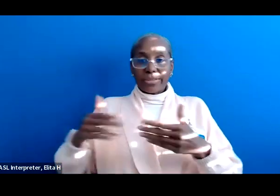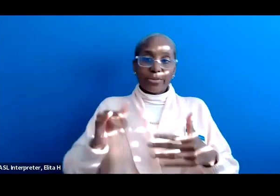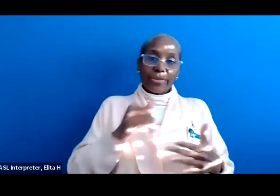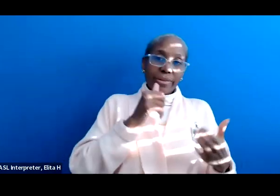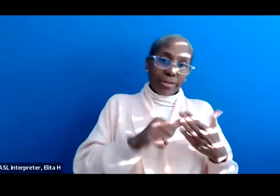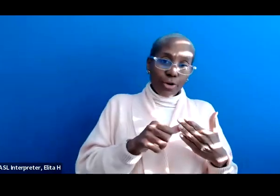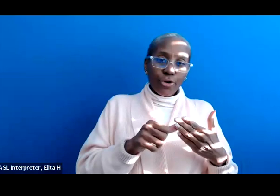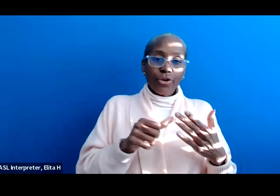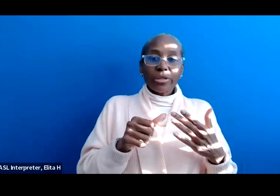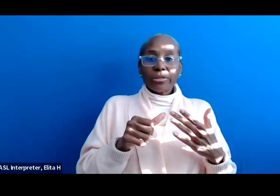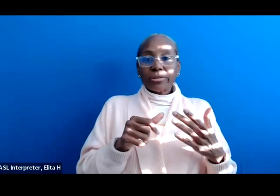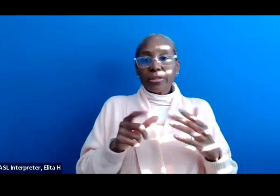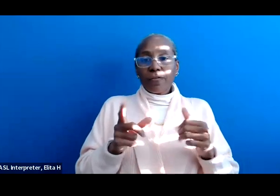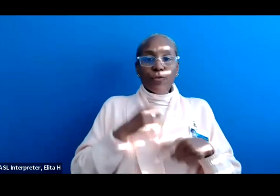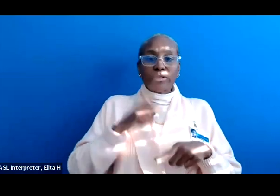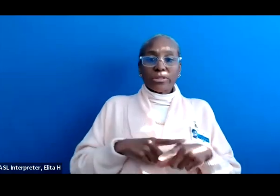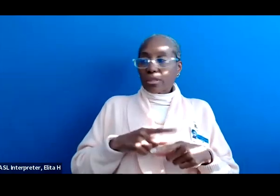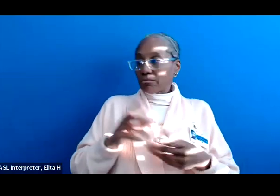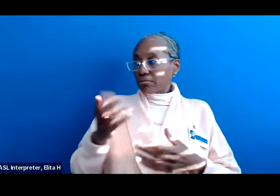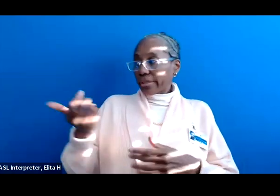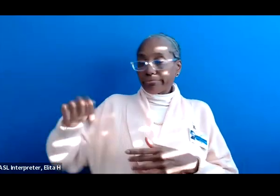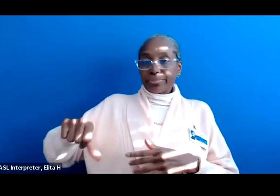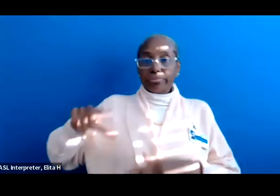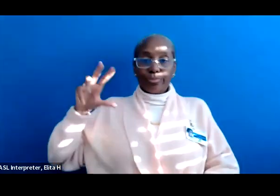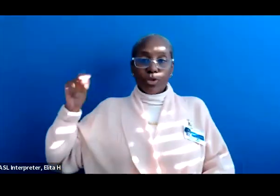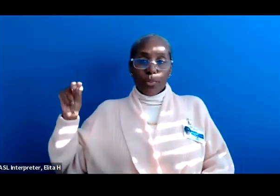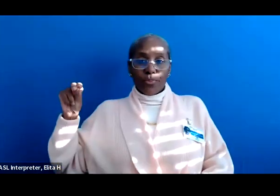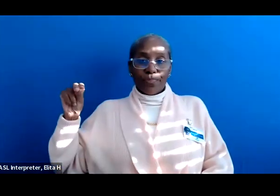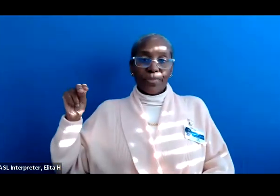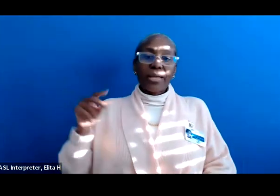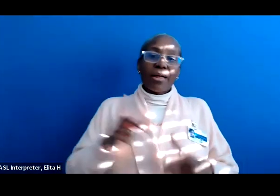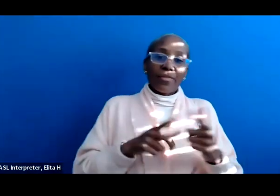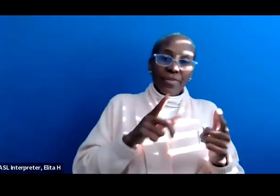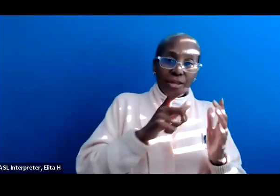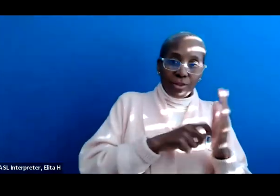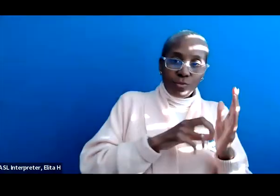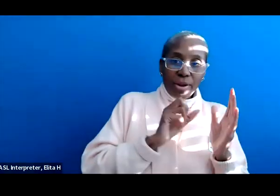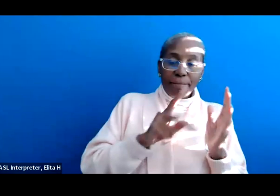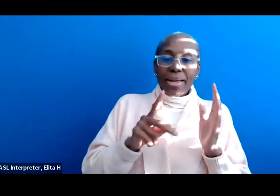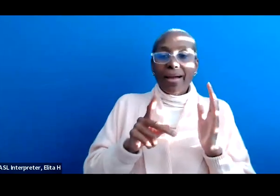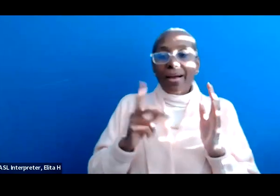Then the first time it's always rejected. Then they have to write back and then there's only a window